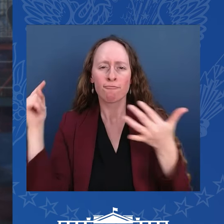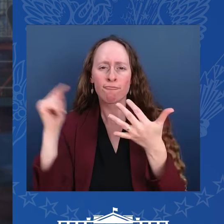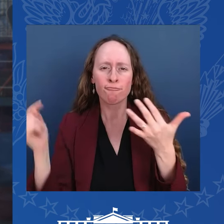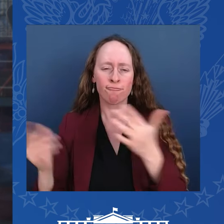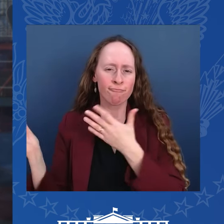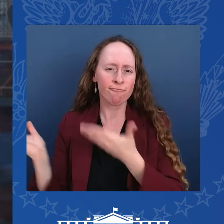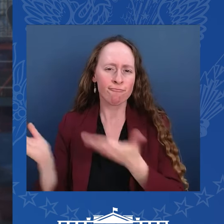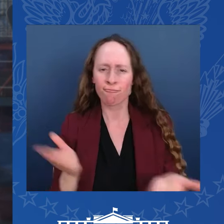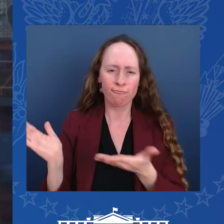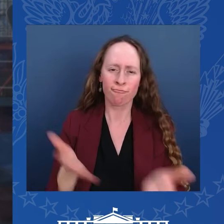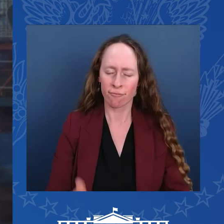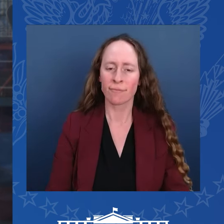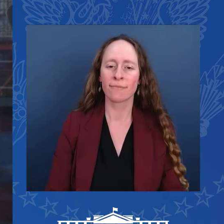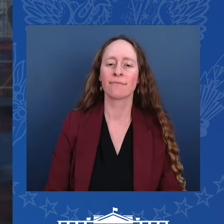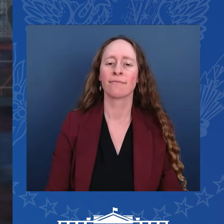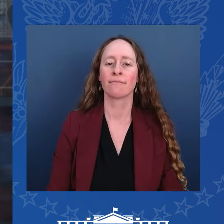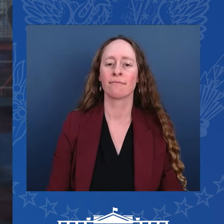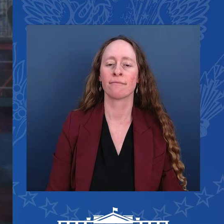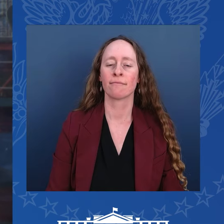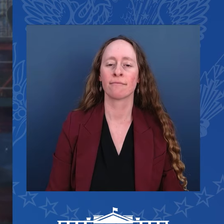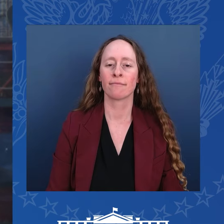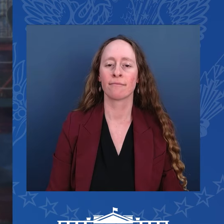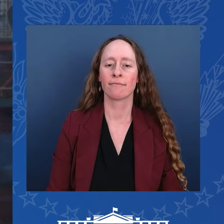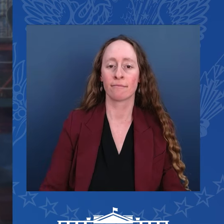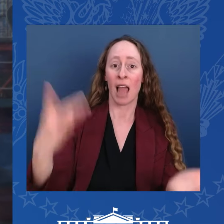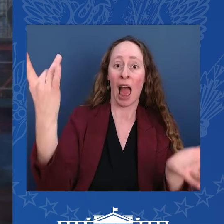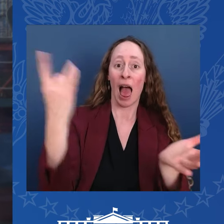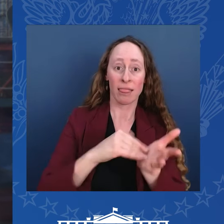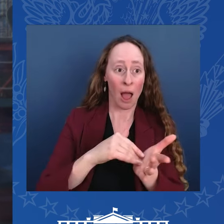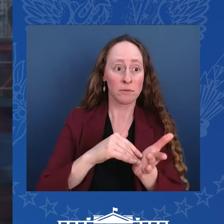Over100,000 tons of cargo pass through this port again